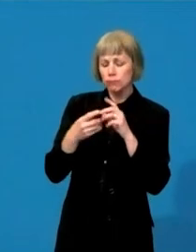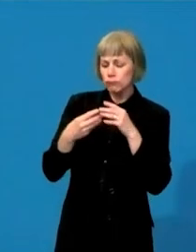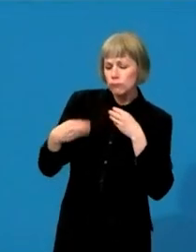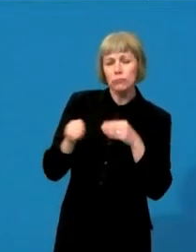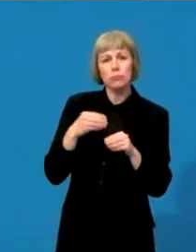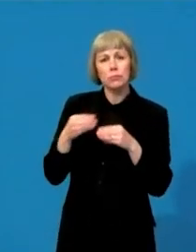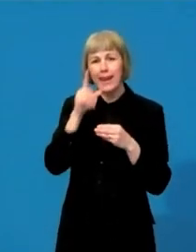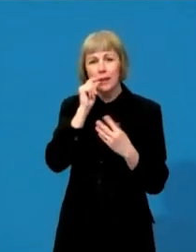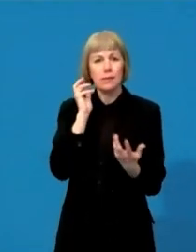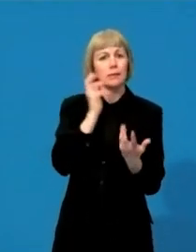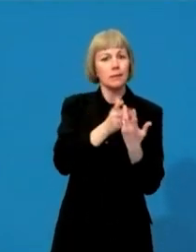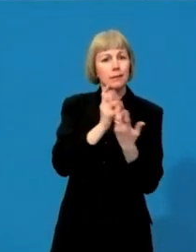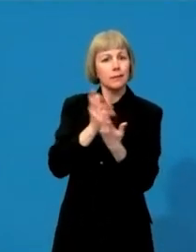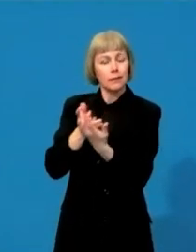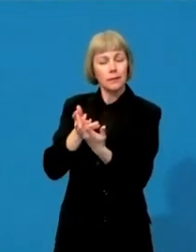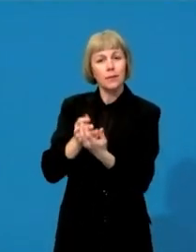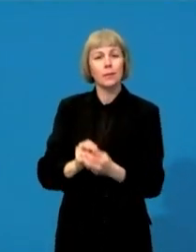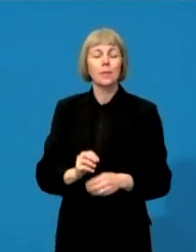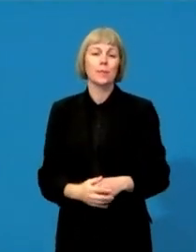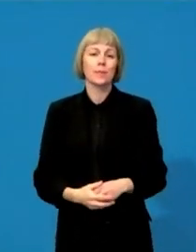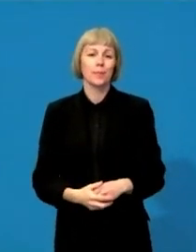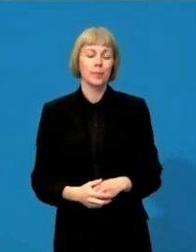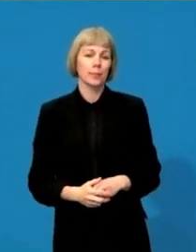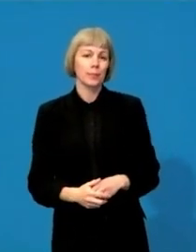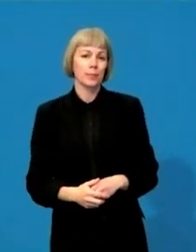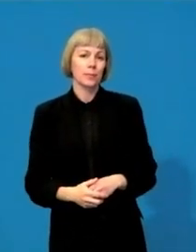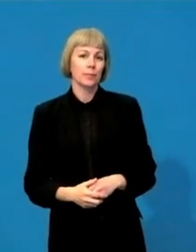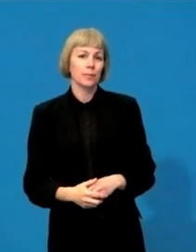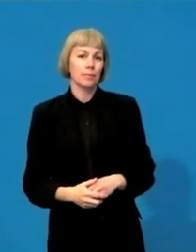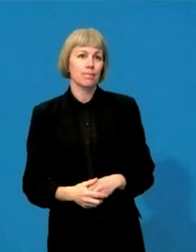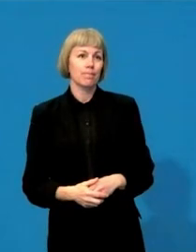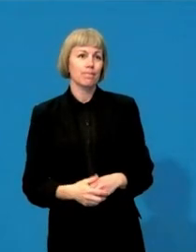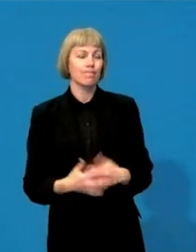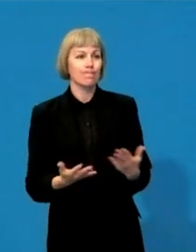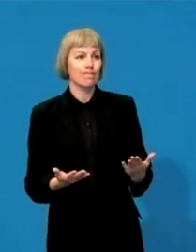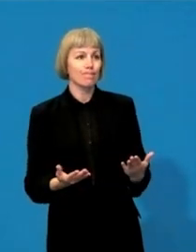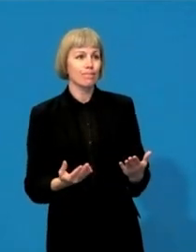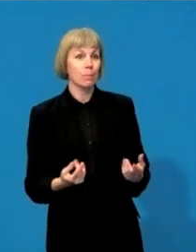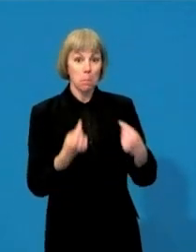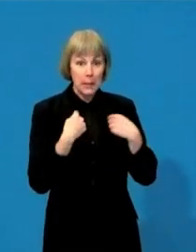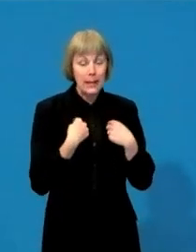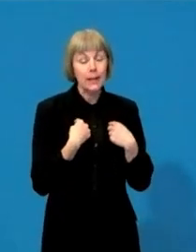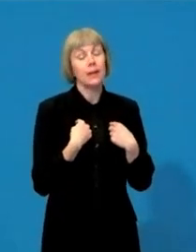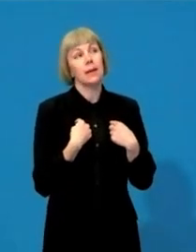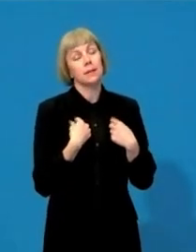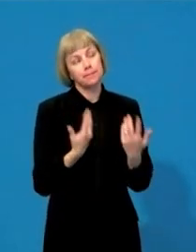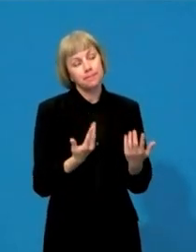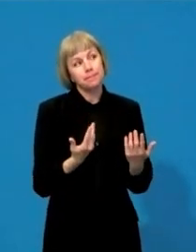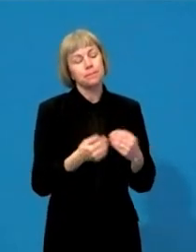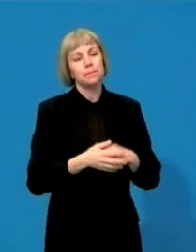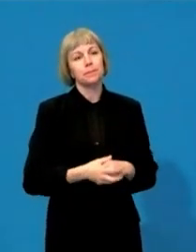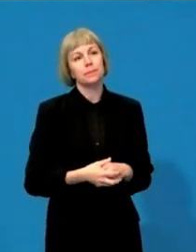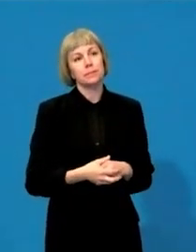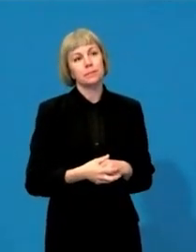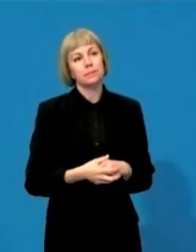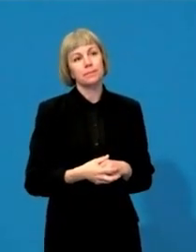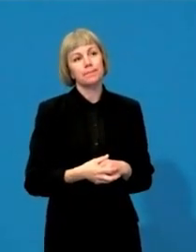Myself, I've asked for certain things